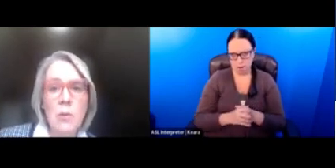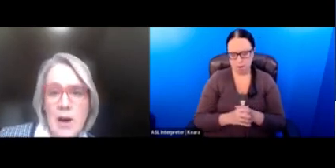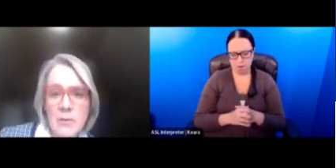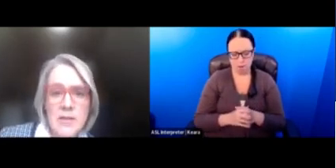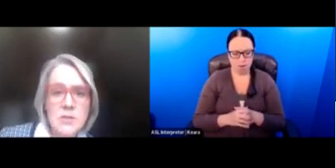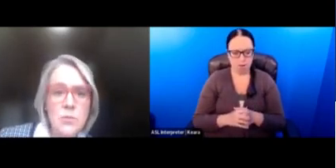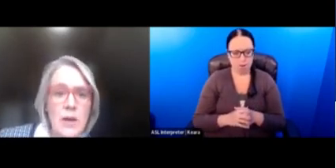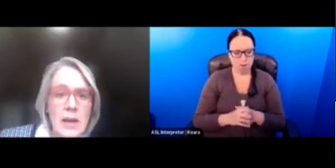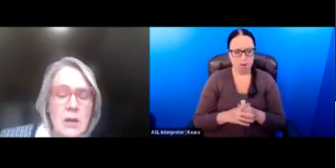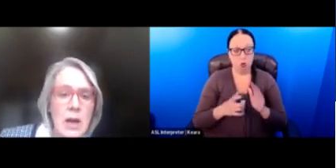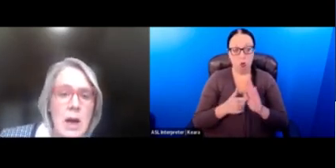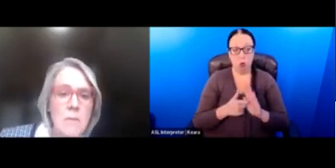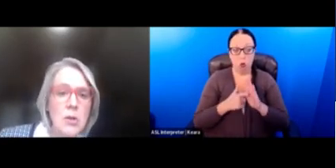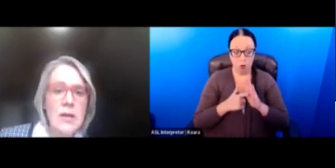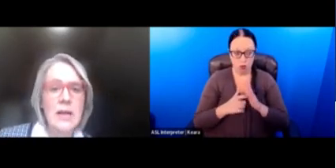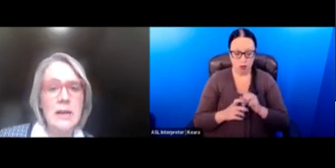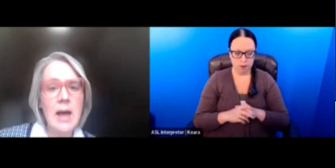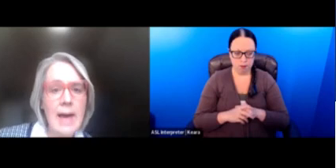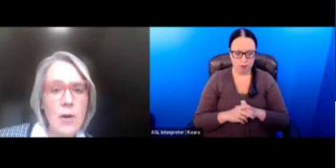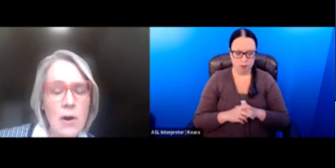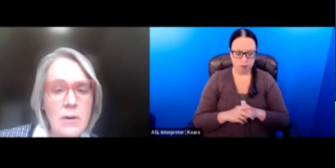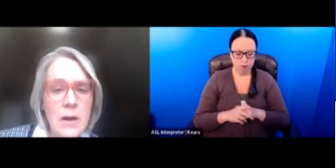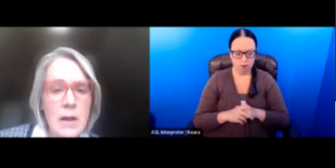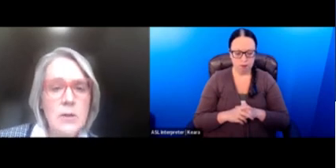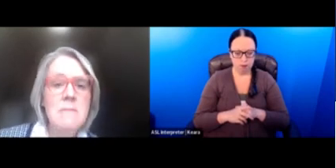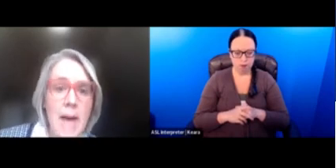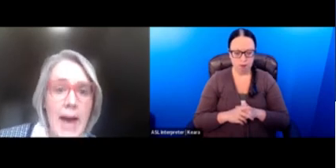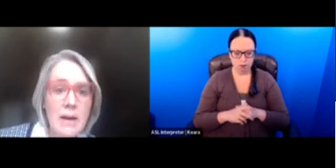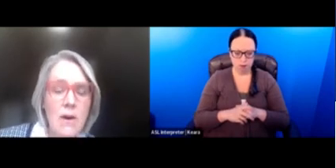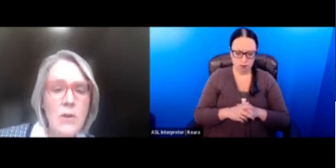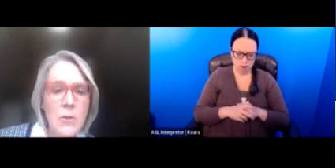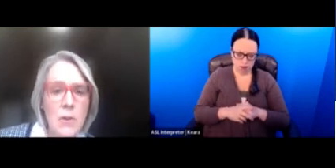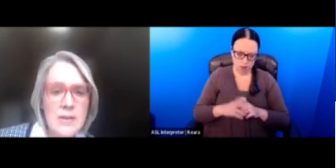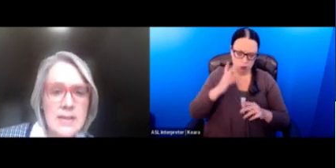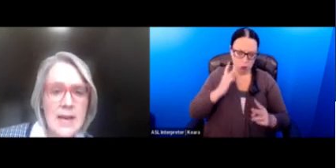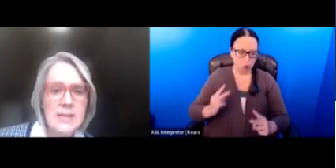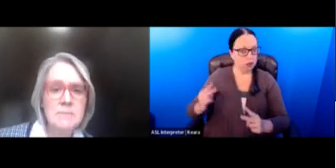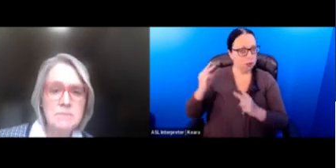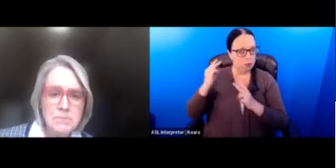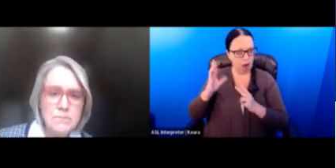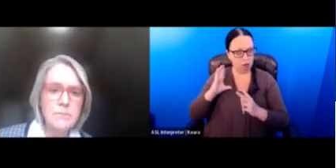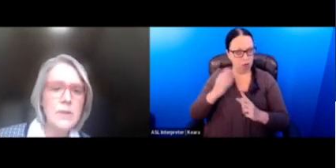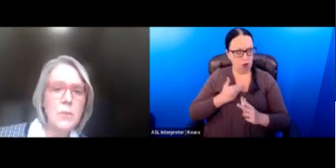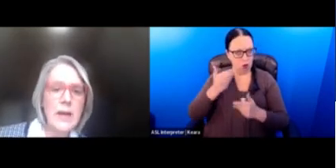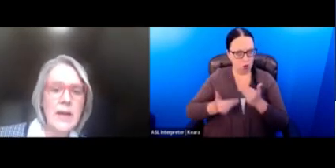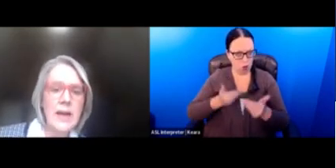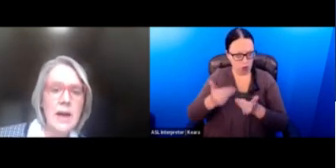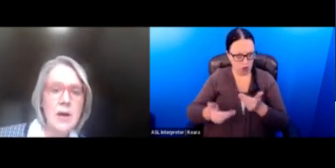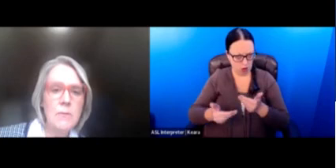really important to note that we outlined in the contract with our managed care organizations